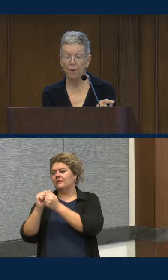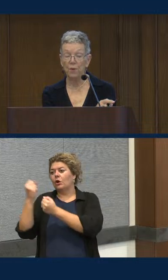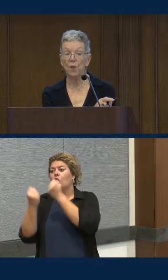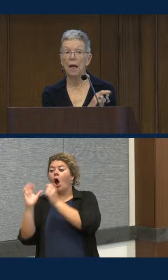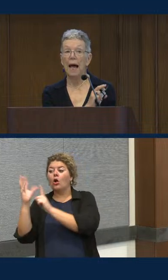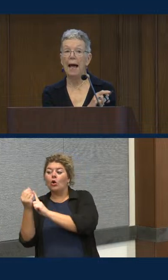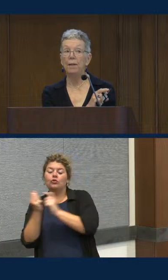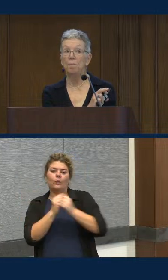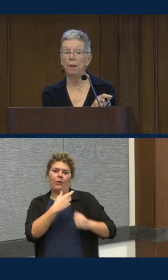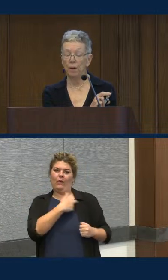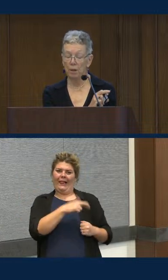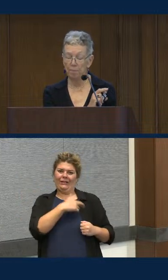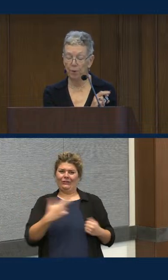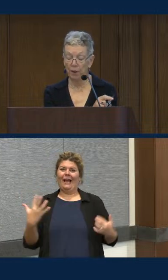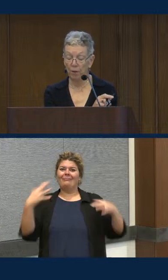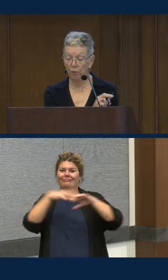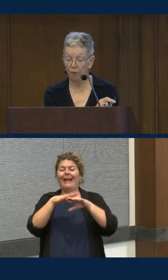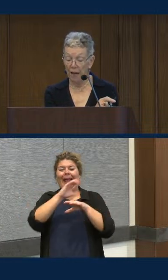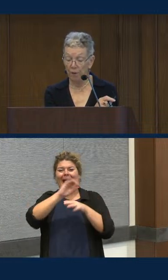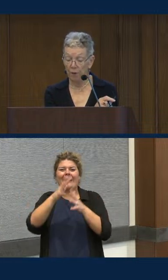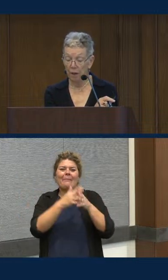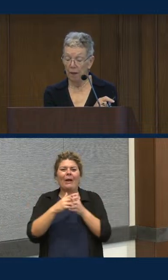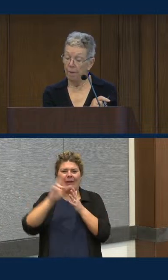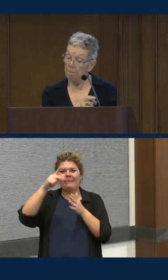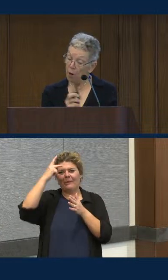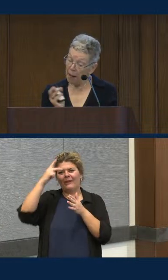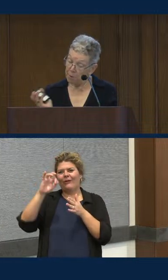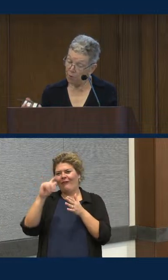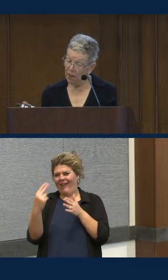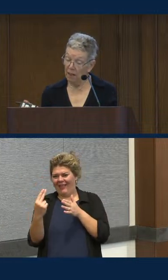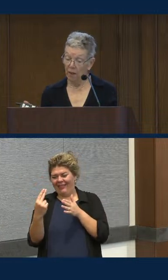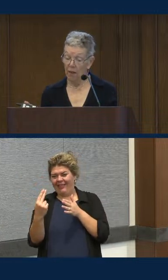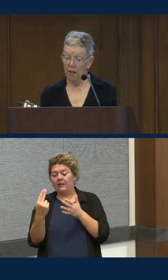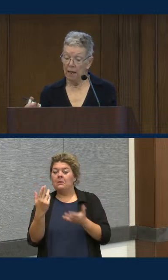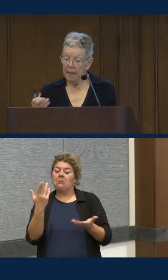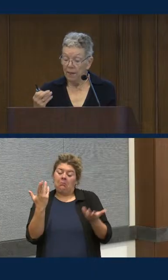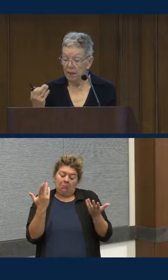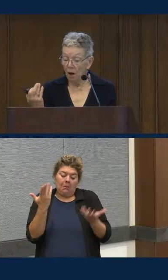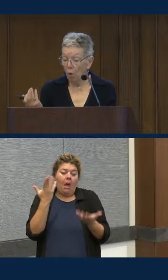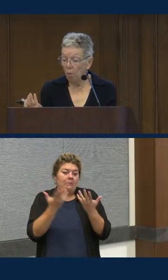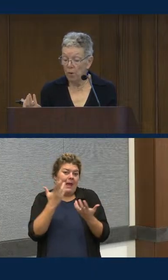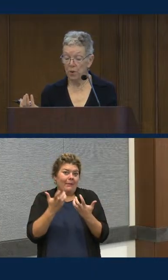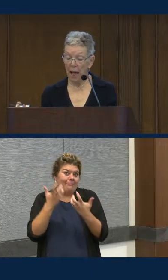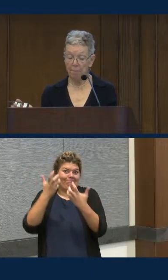political faith. Perhaps fittingly, it is an almost